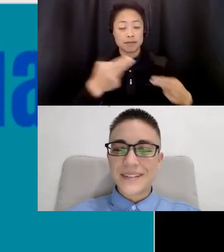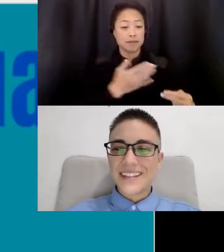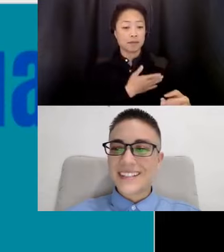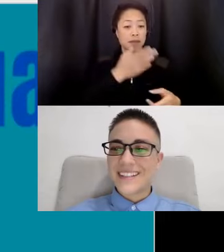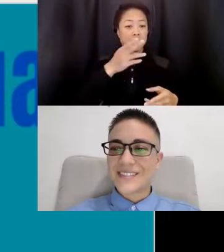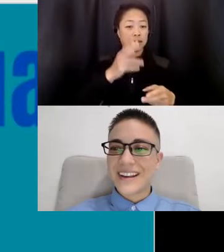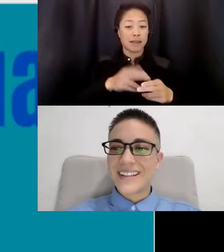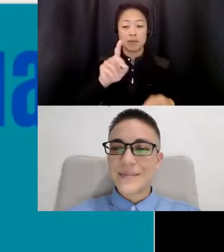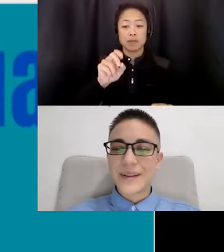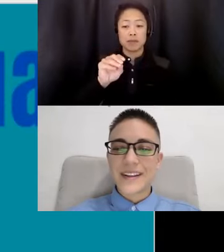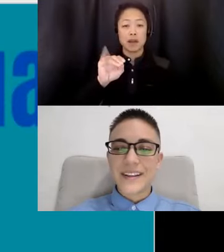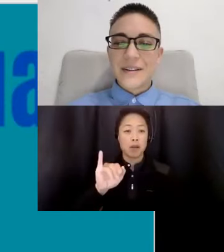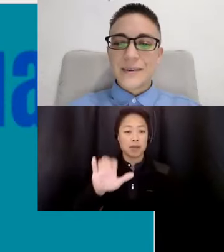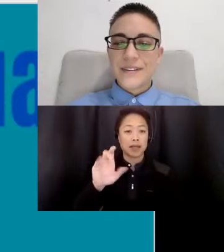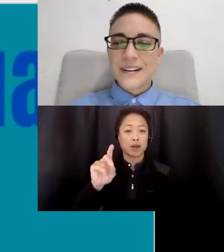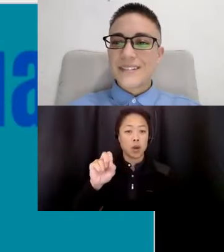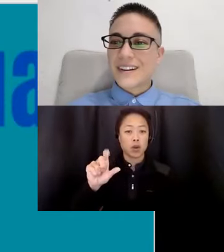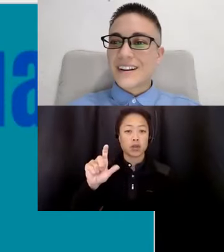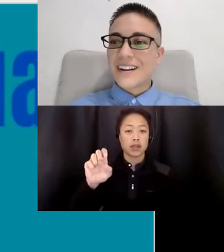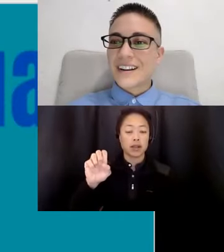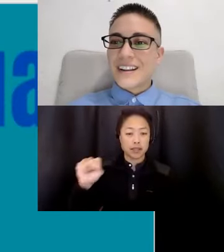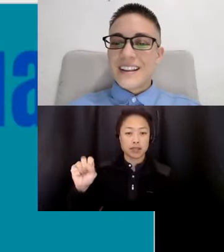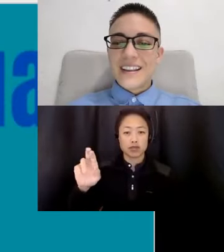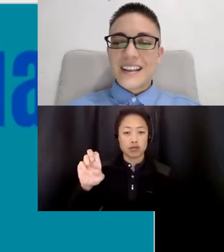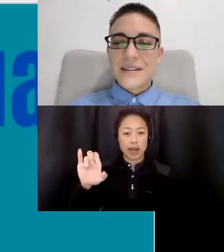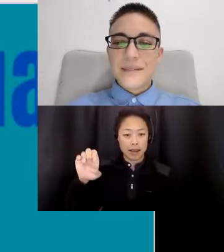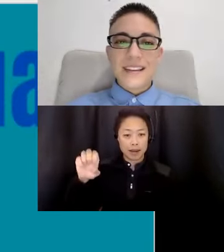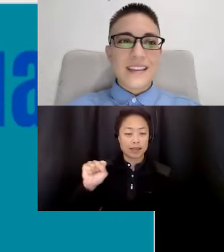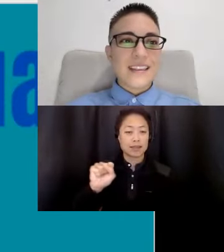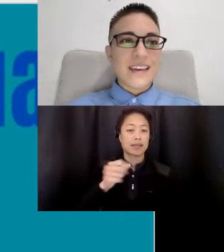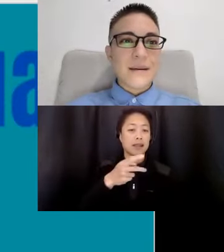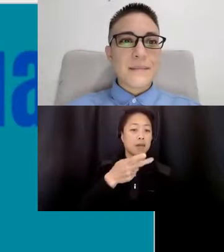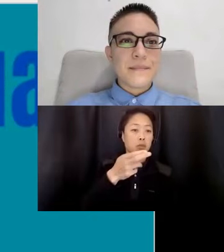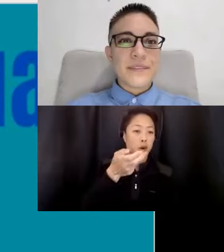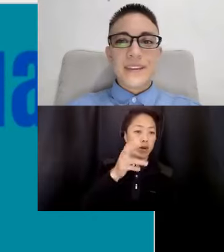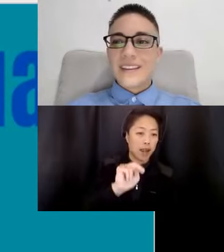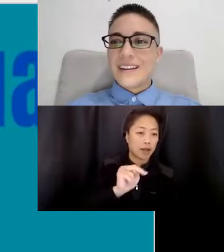Dominic De Los Reyes, my pronouns are he/him and they/them,